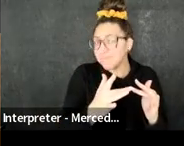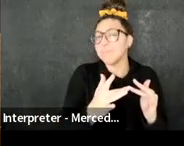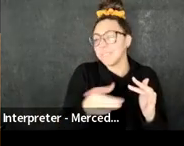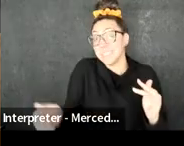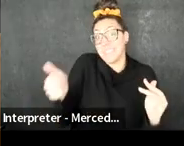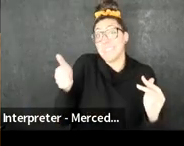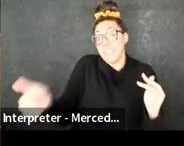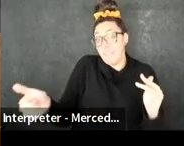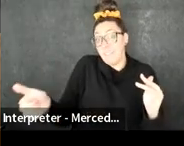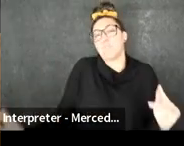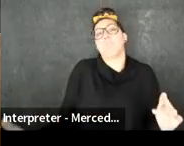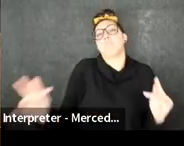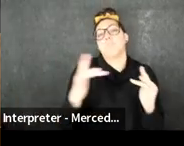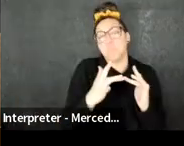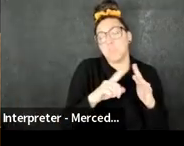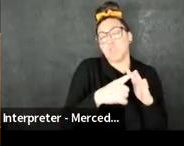the student reach out to the intern, him or herself,